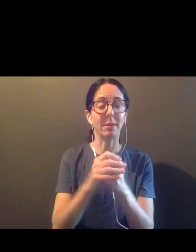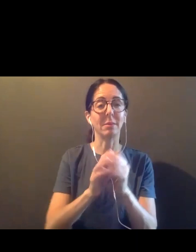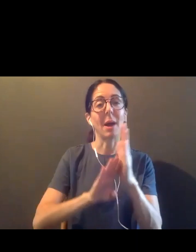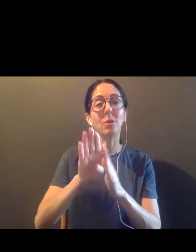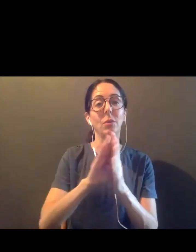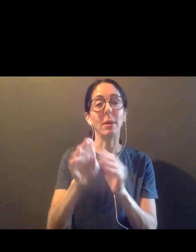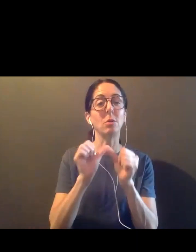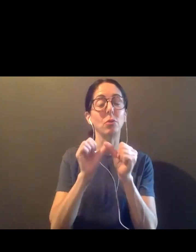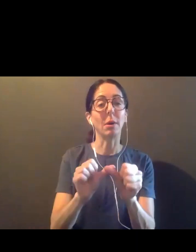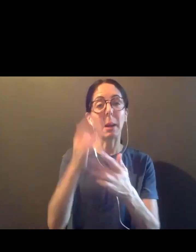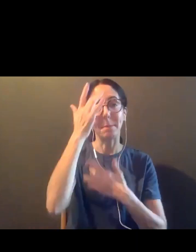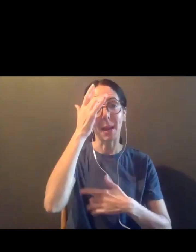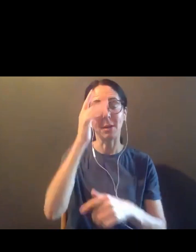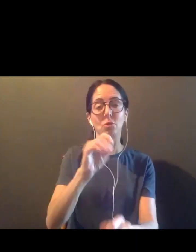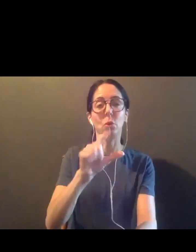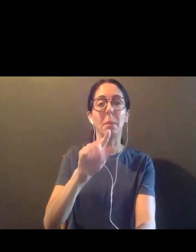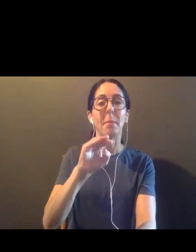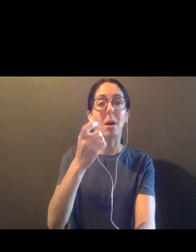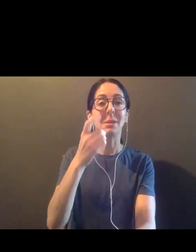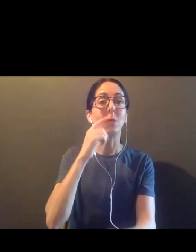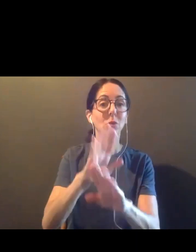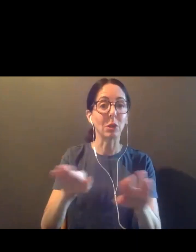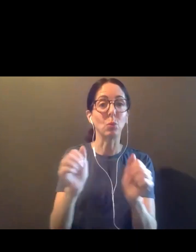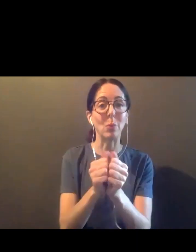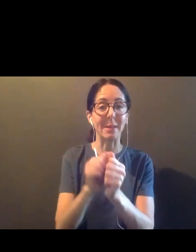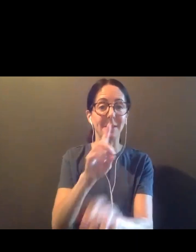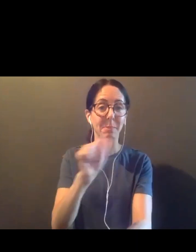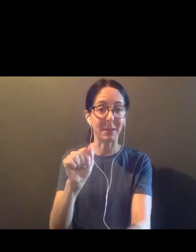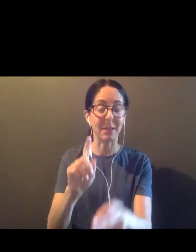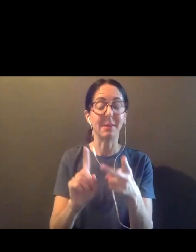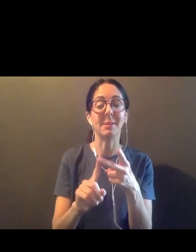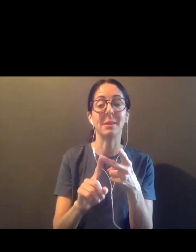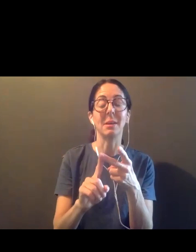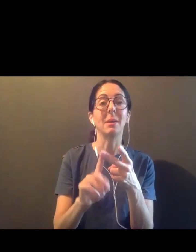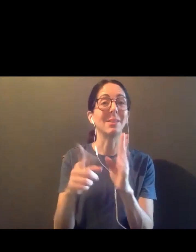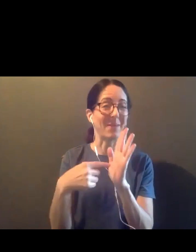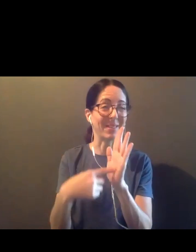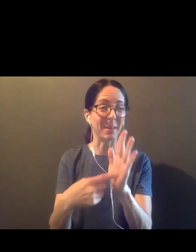toolbox for children with physical disabilities, including a systematic review that has been